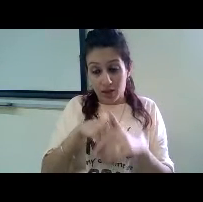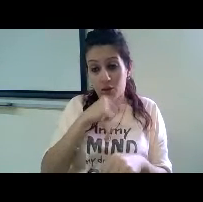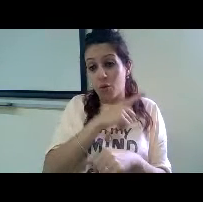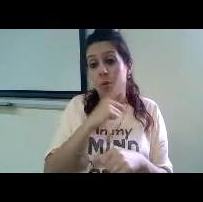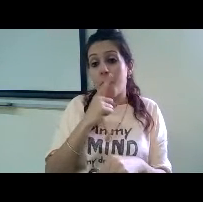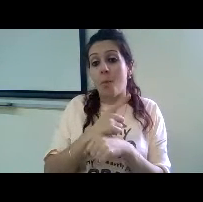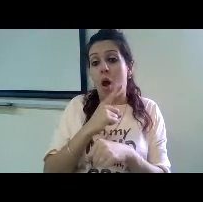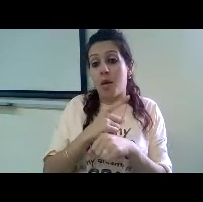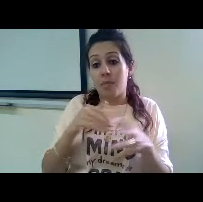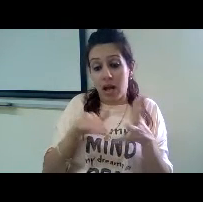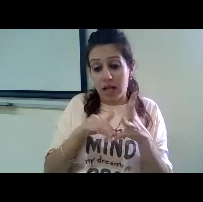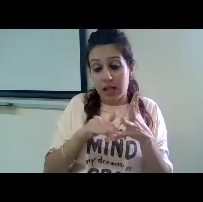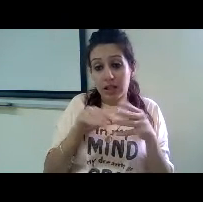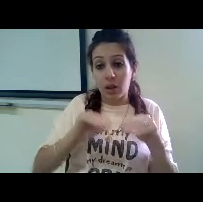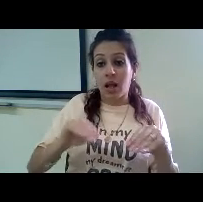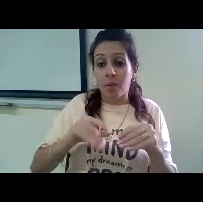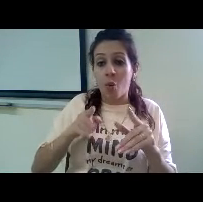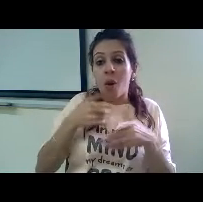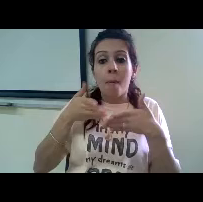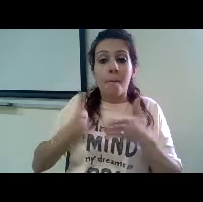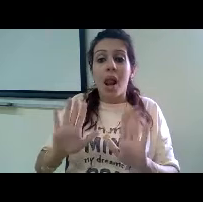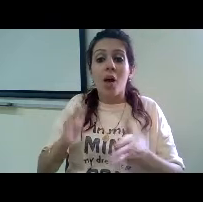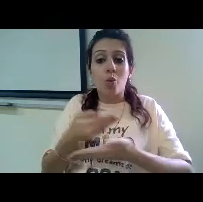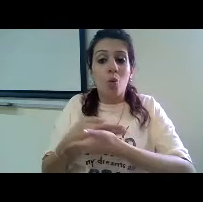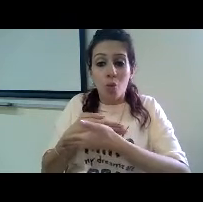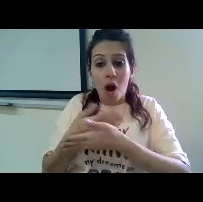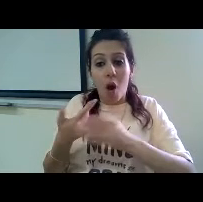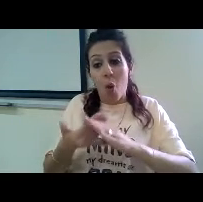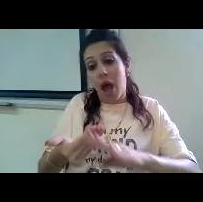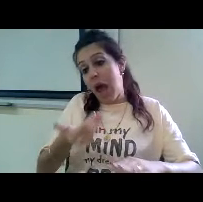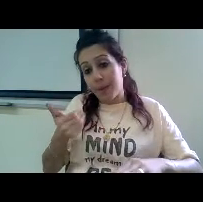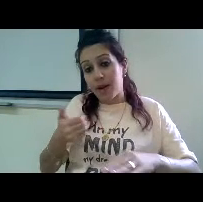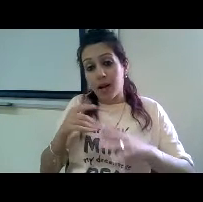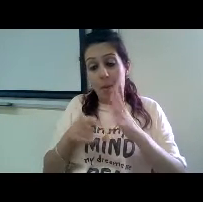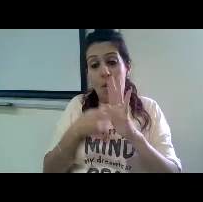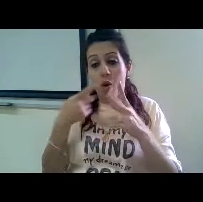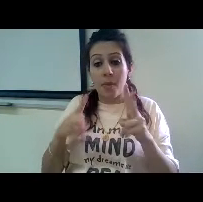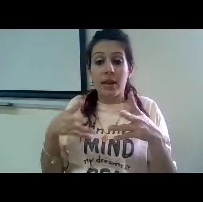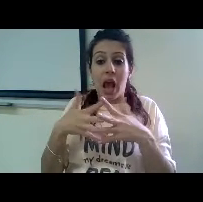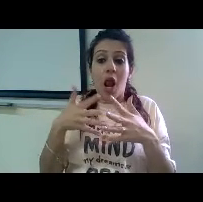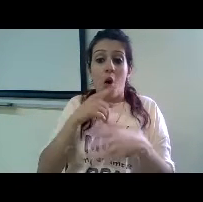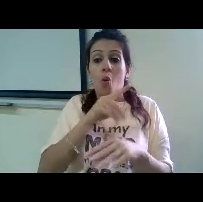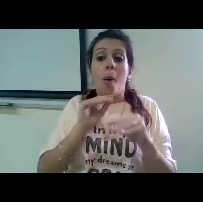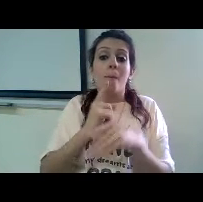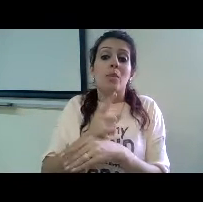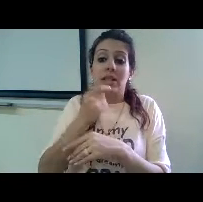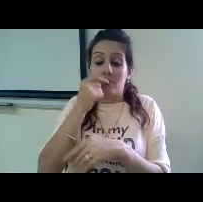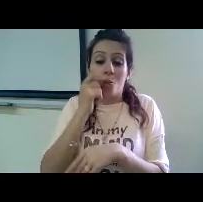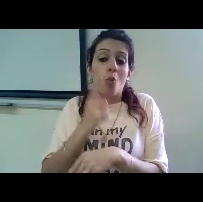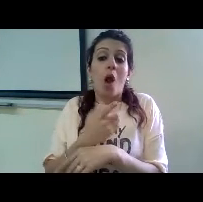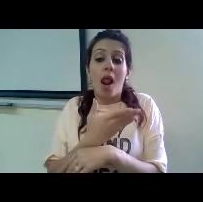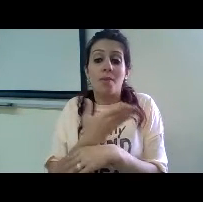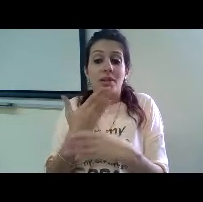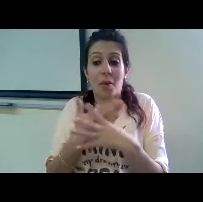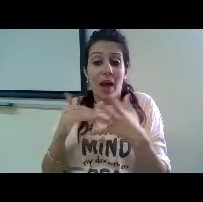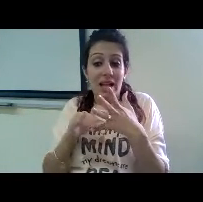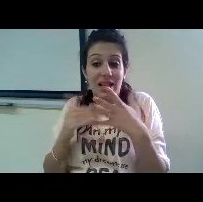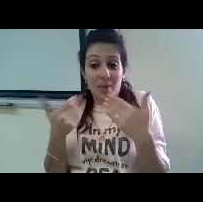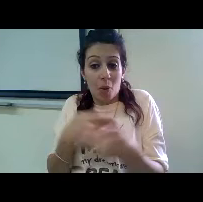It's never the teachers who have the biggest impact on learning outcomes and the approach to learning.